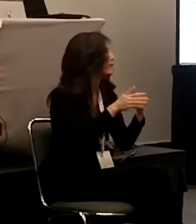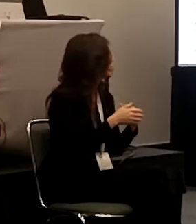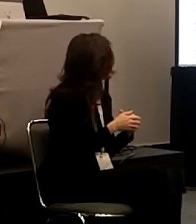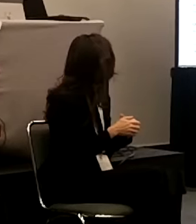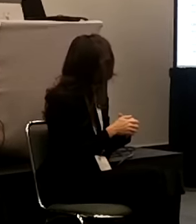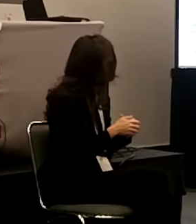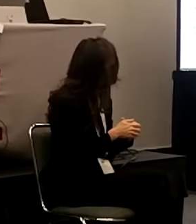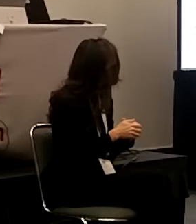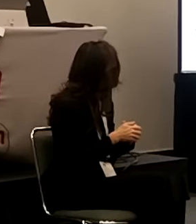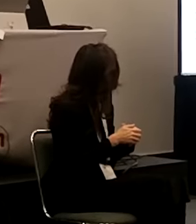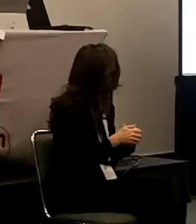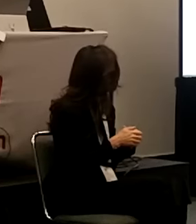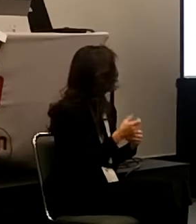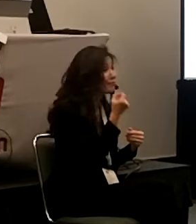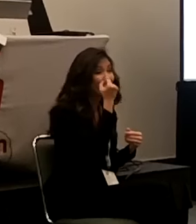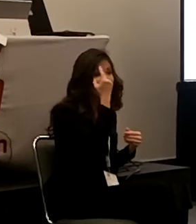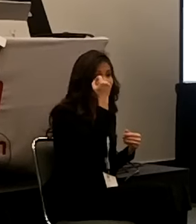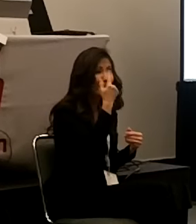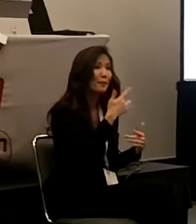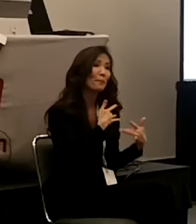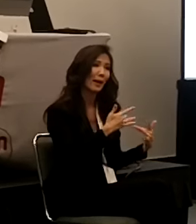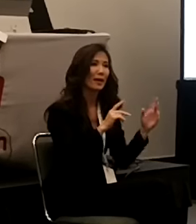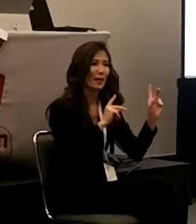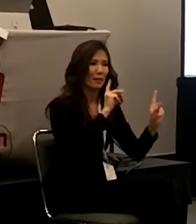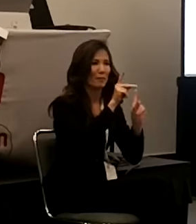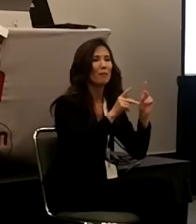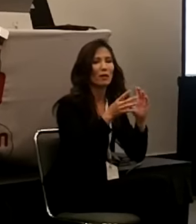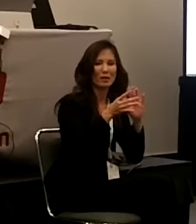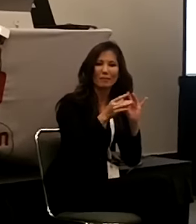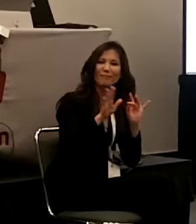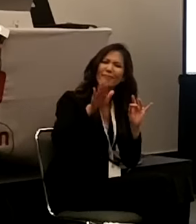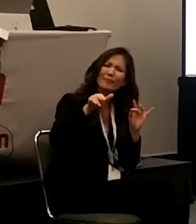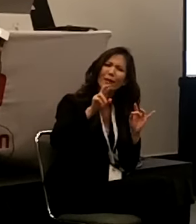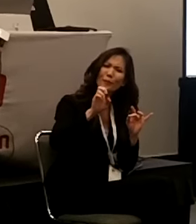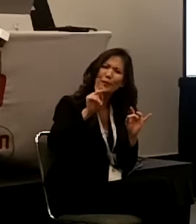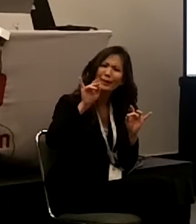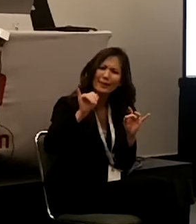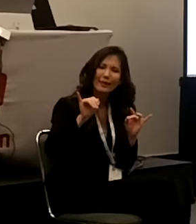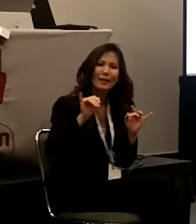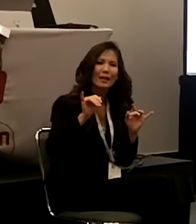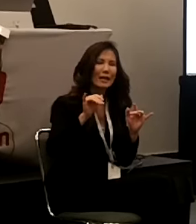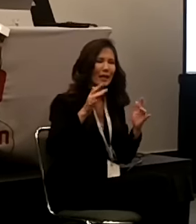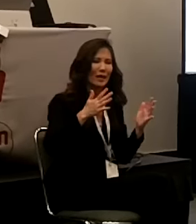The one thing that people tell me when they do this, they go, "Oh my goodness,